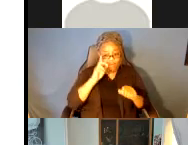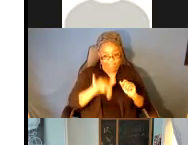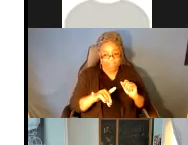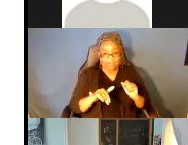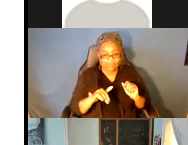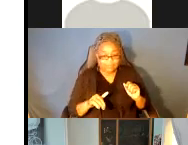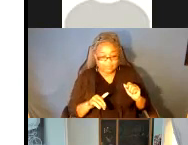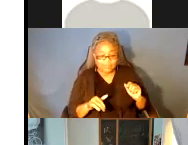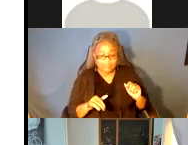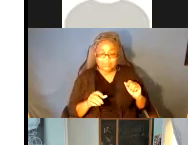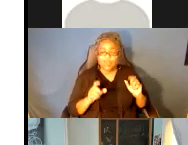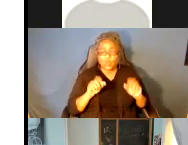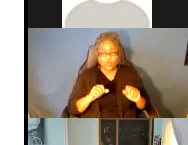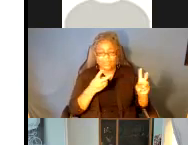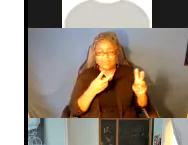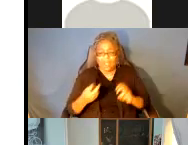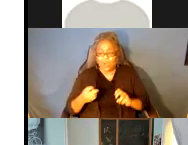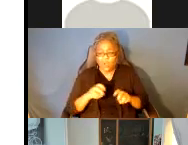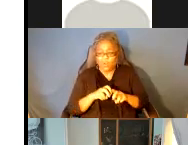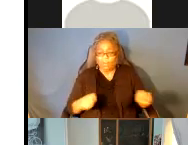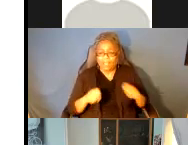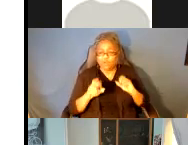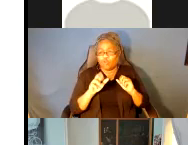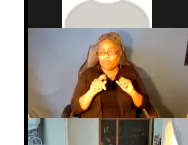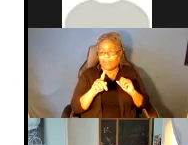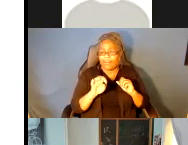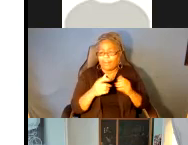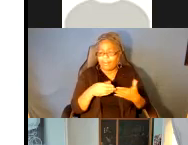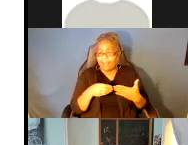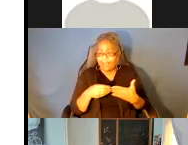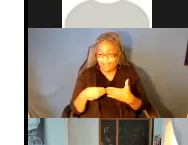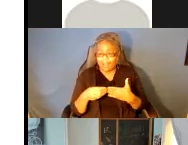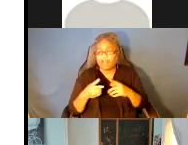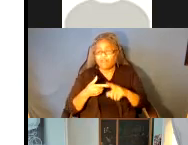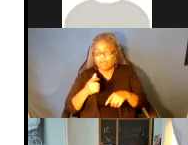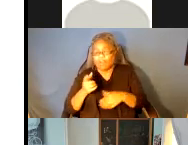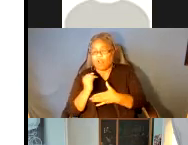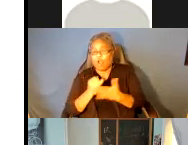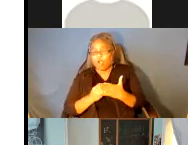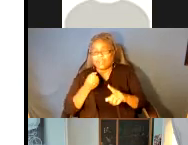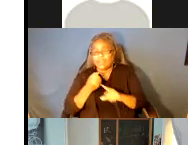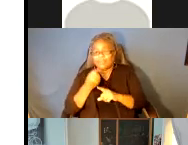You can download this panel rating guide on the Arts Impact for Individuals programs page,